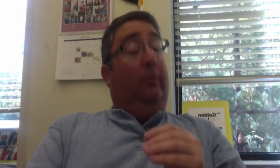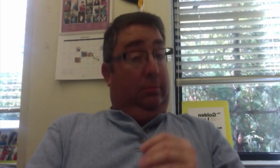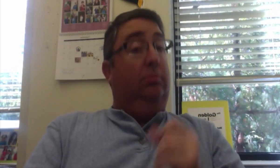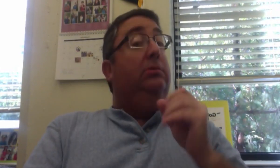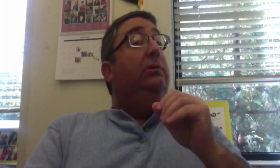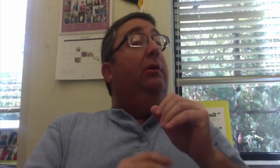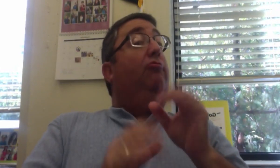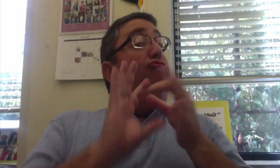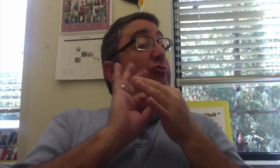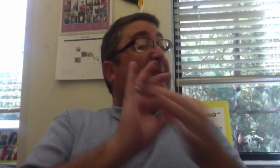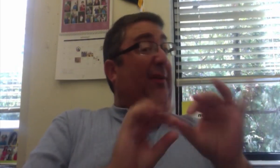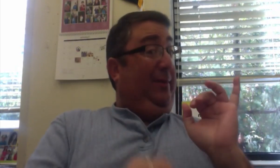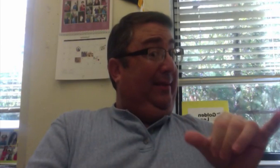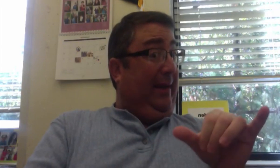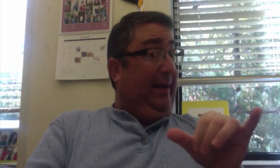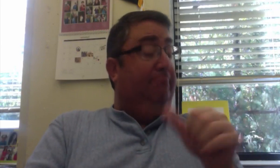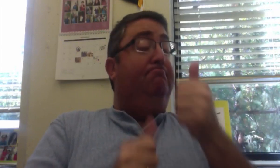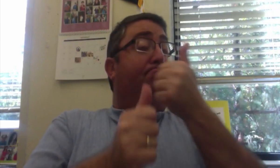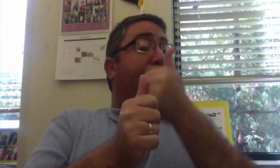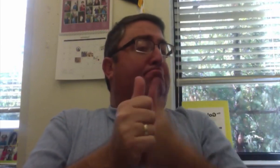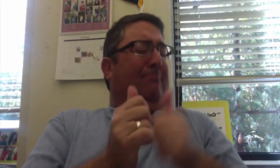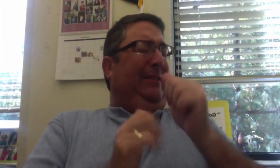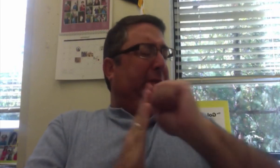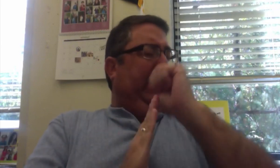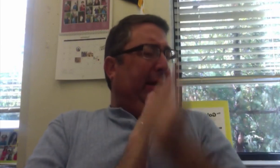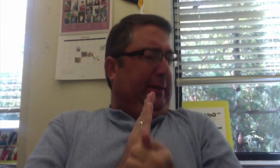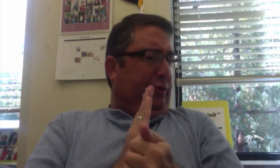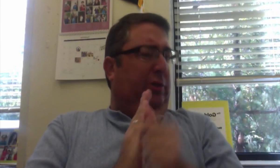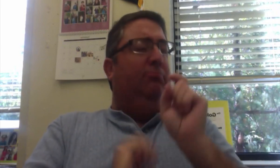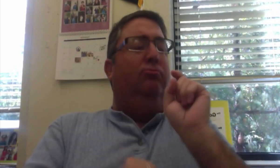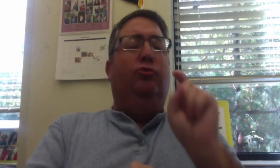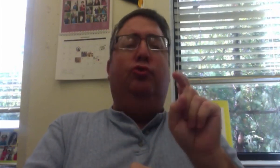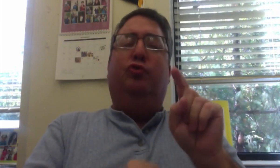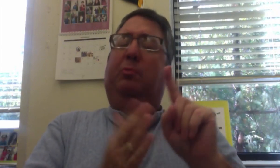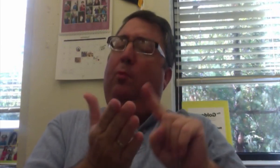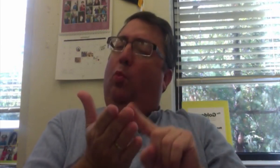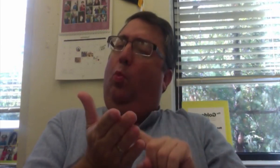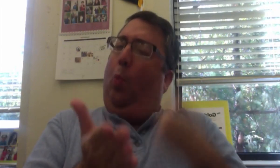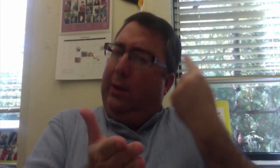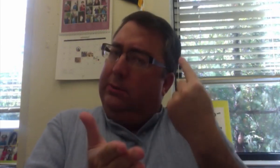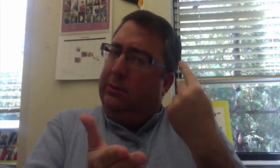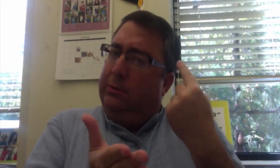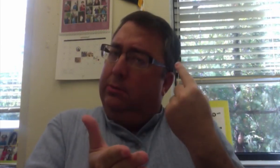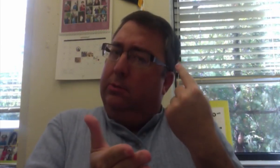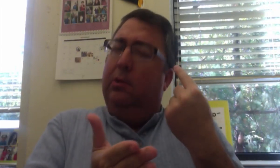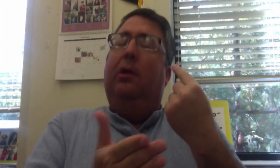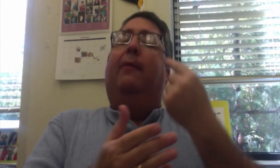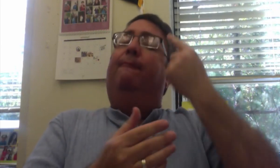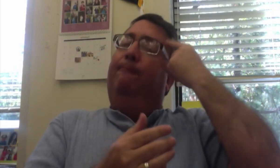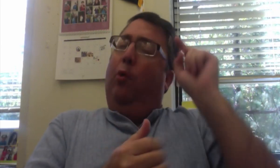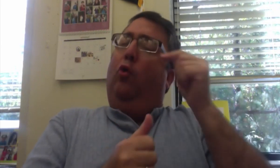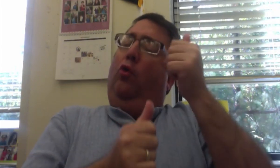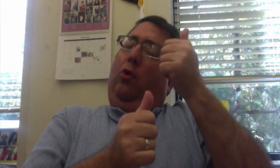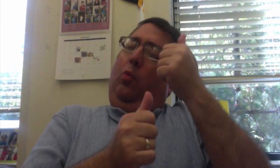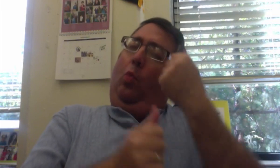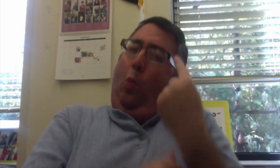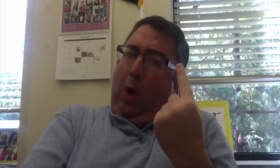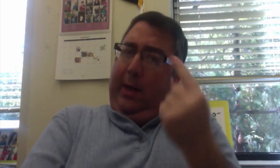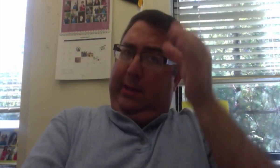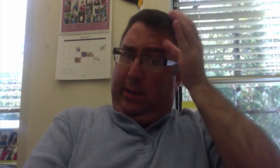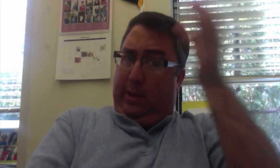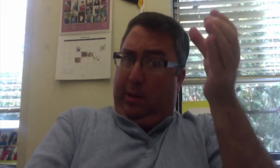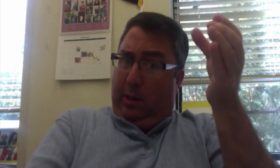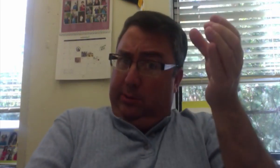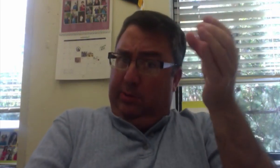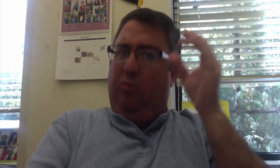Related to that, each handshape should be used only once, to represent only one concept or idea.